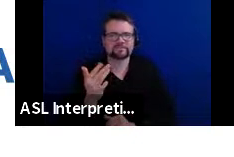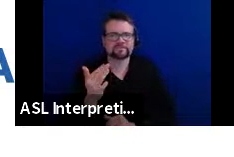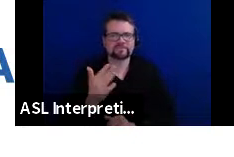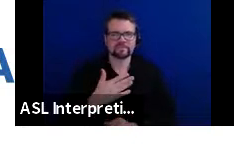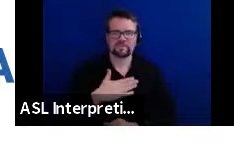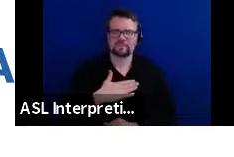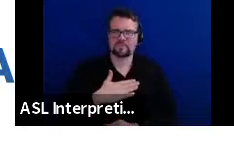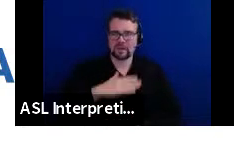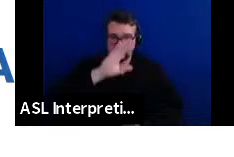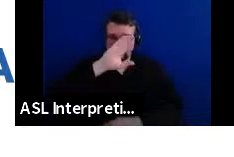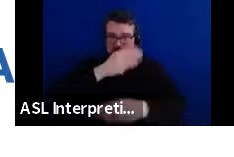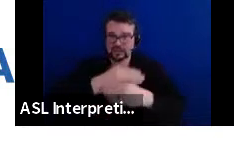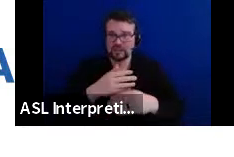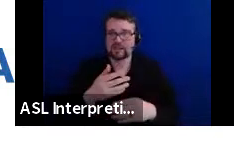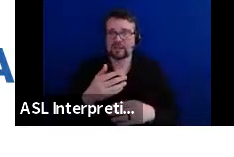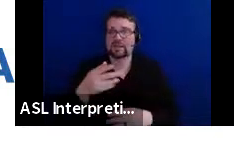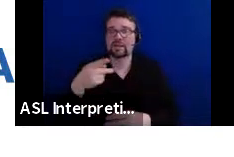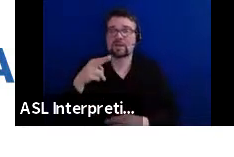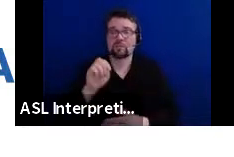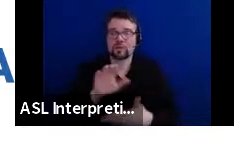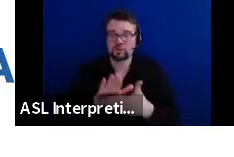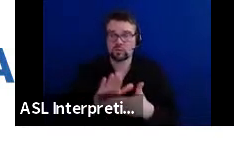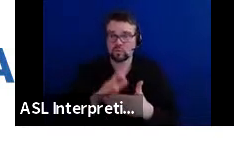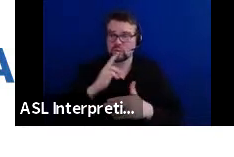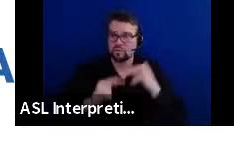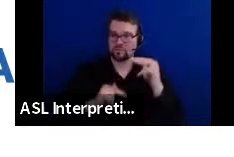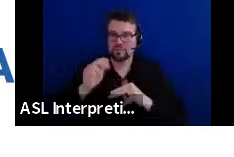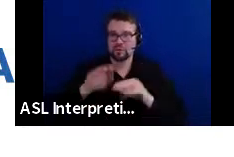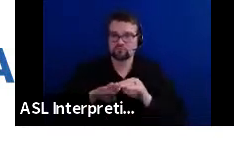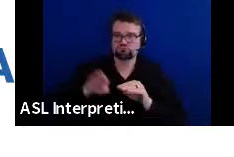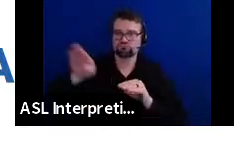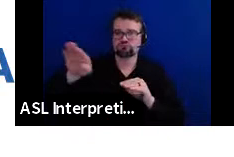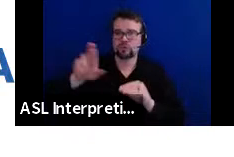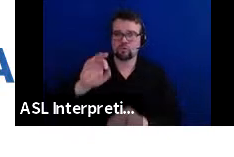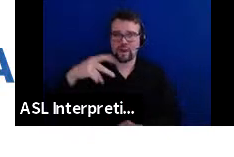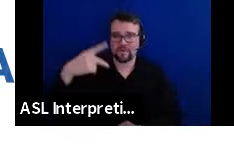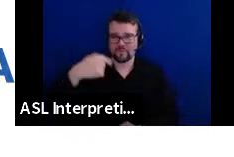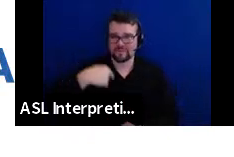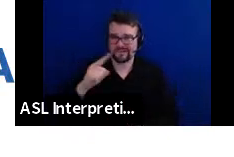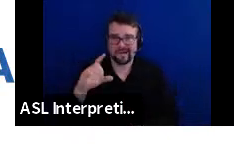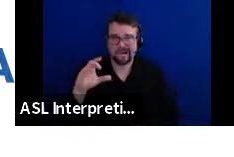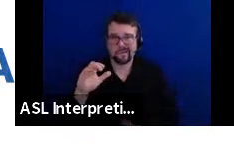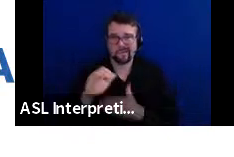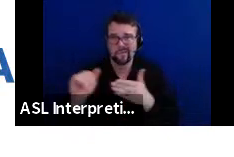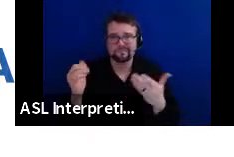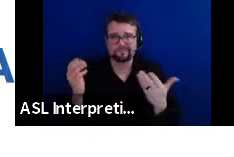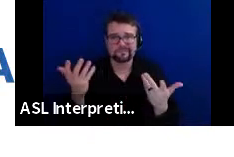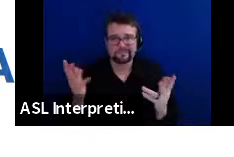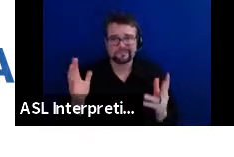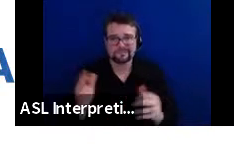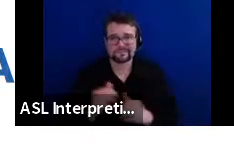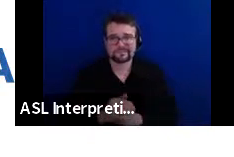PRESCHOOL THAT BUILT ME THAT HUNDRED DOLLAR RAMP WHICH BY THE WAY WAS ALSO USED WITH PARENTS WITH STROLLERS.